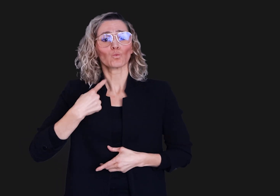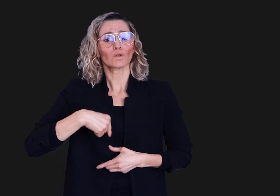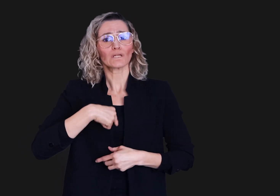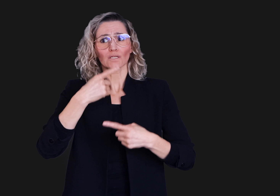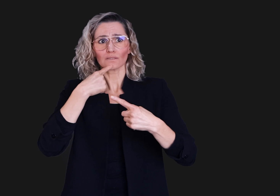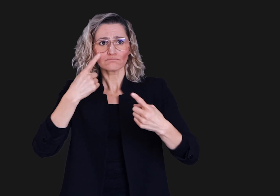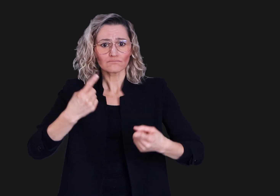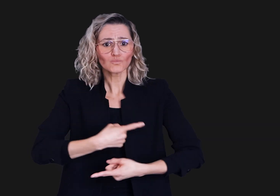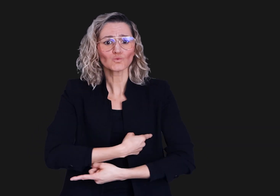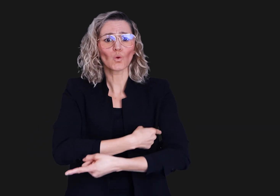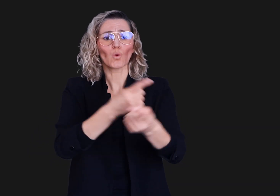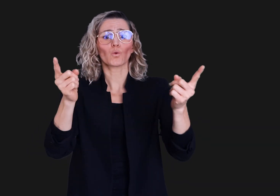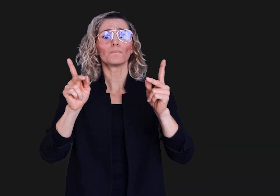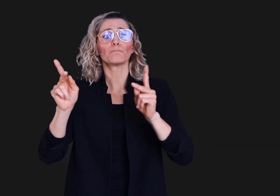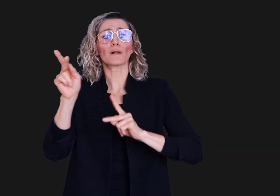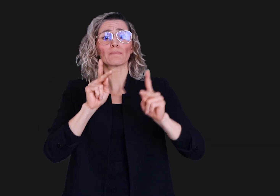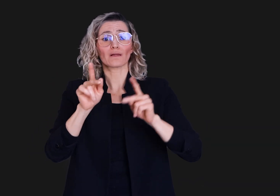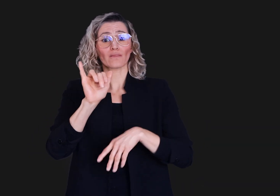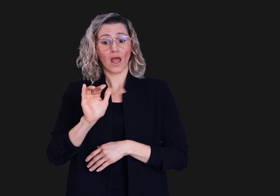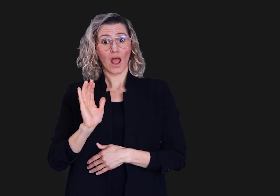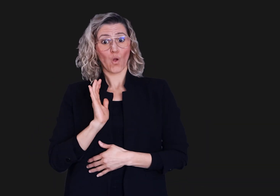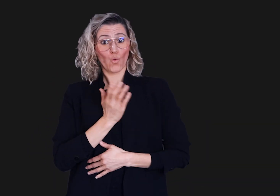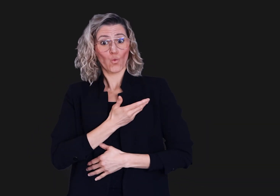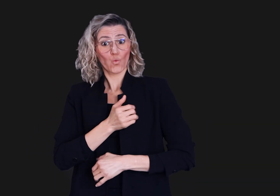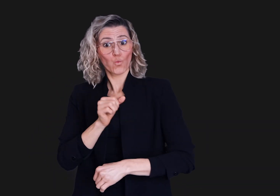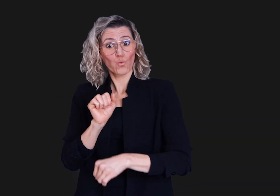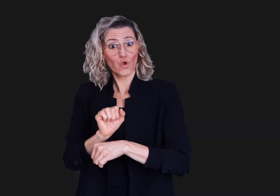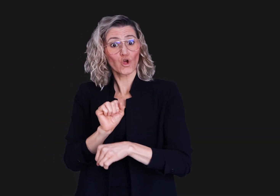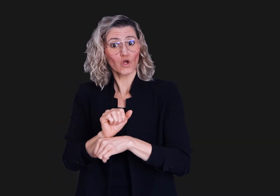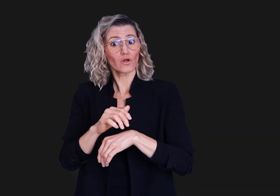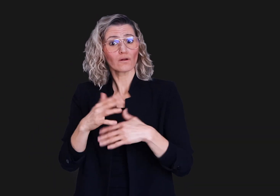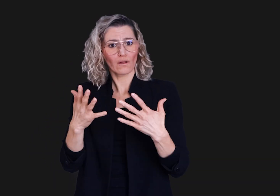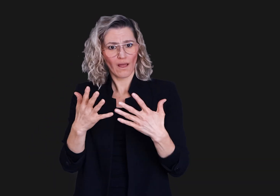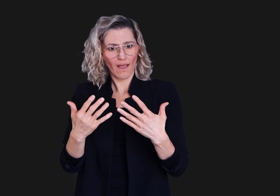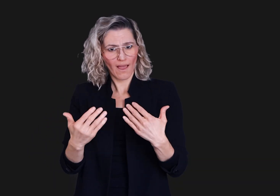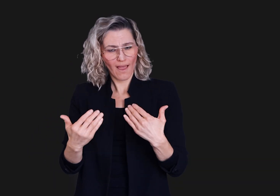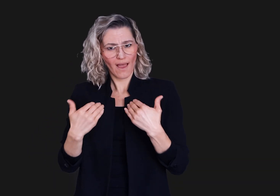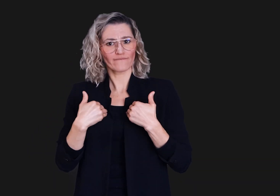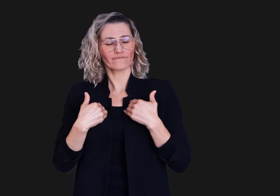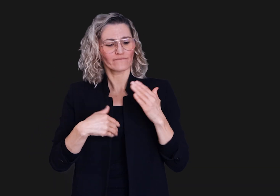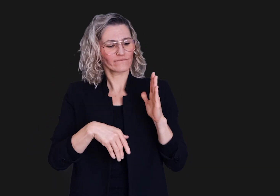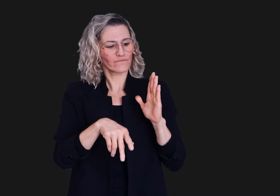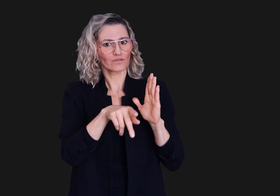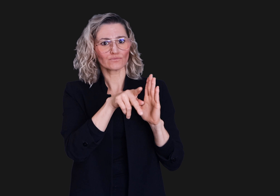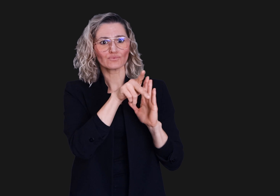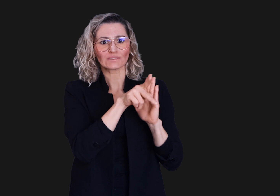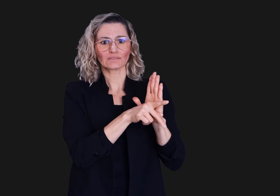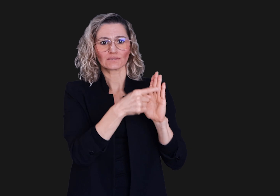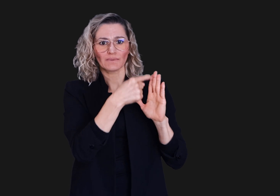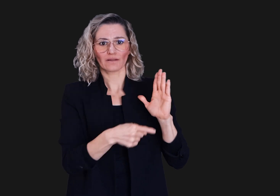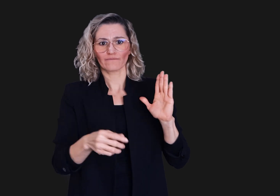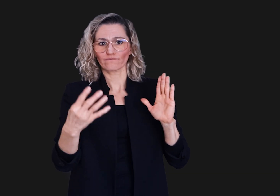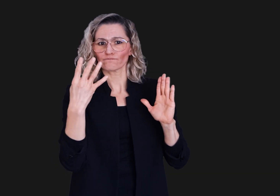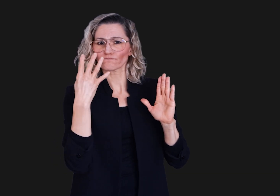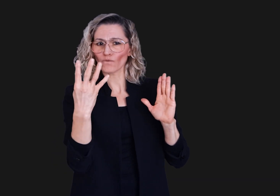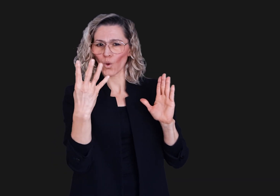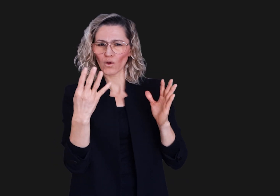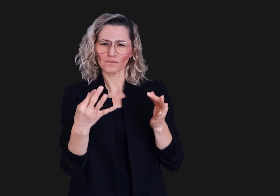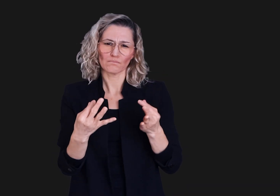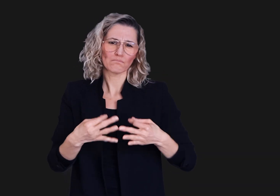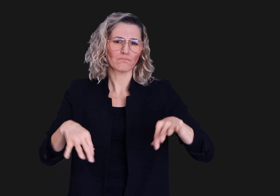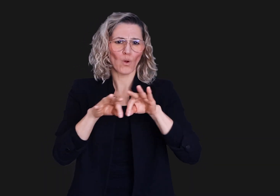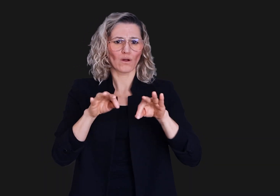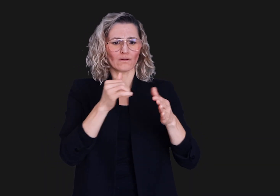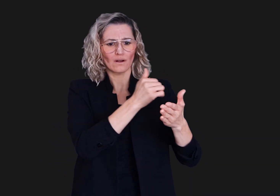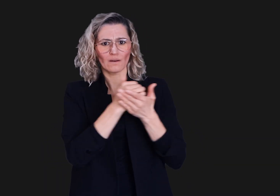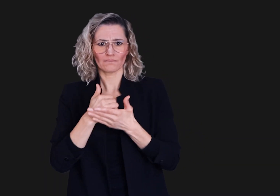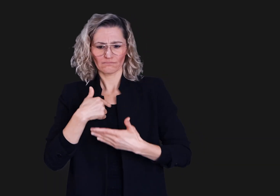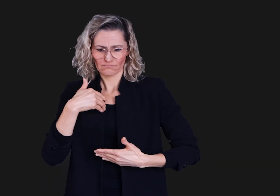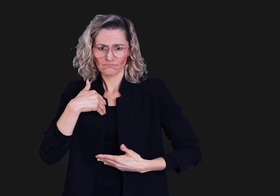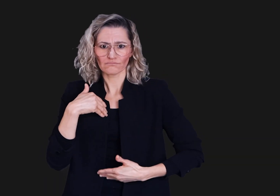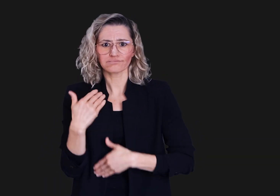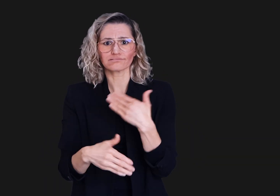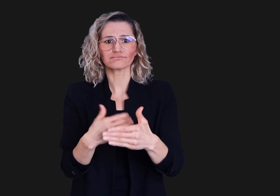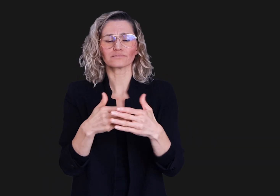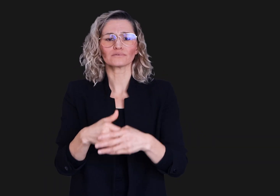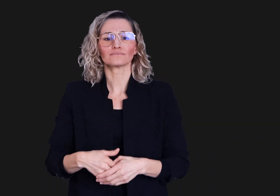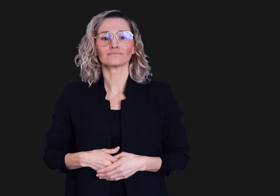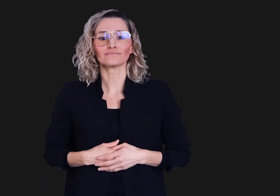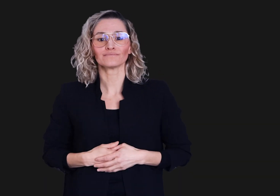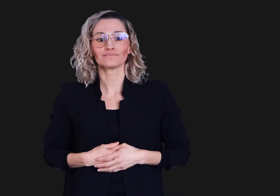We told people about the four main principles that will guide our work.